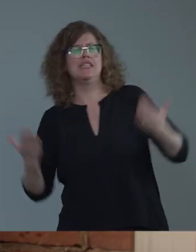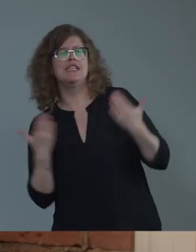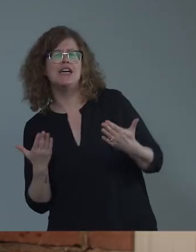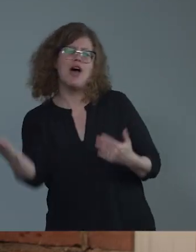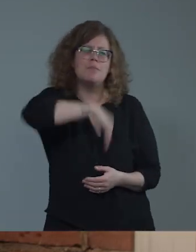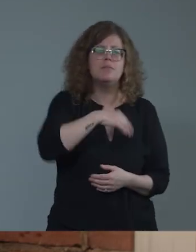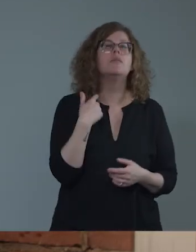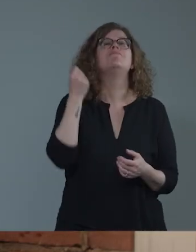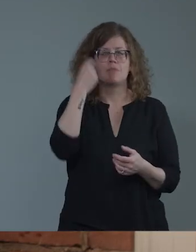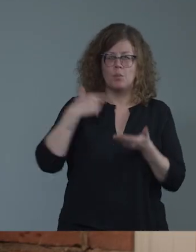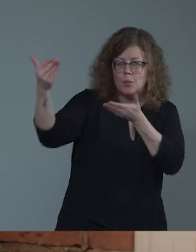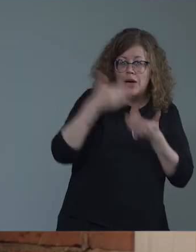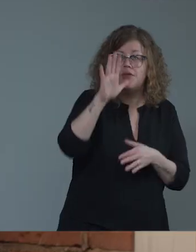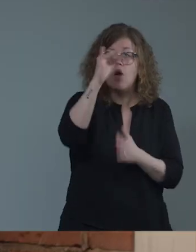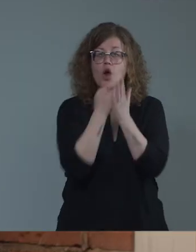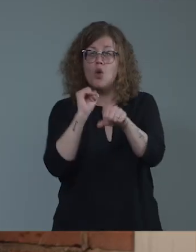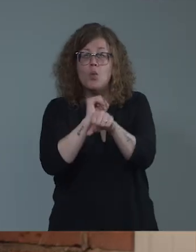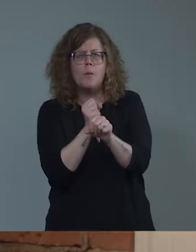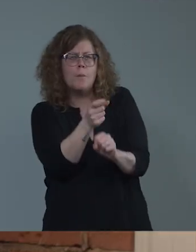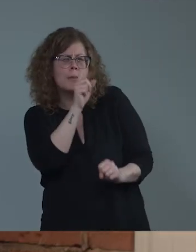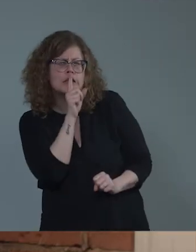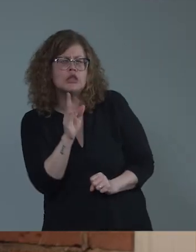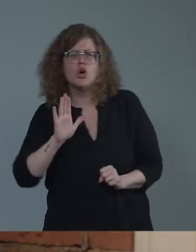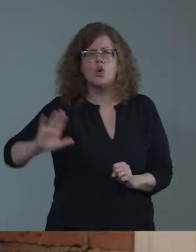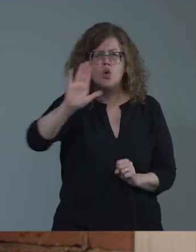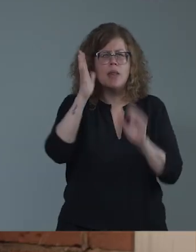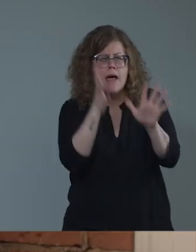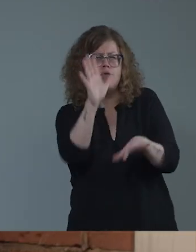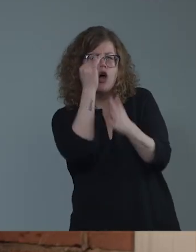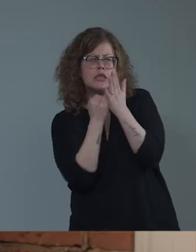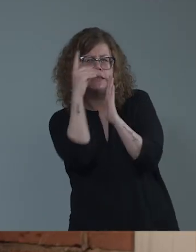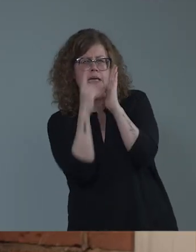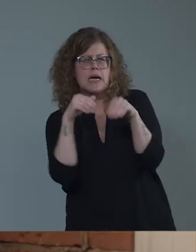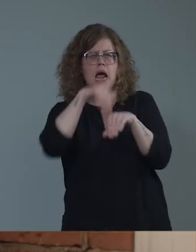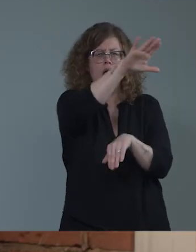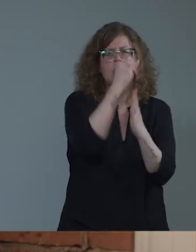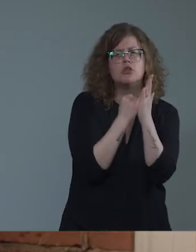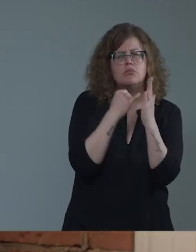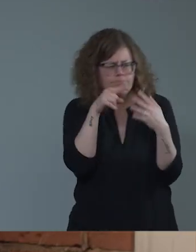the parameters around that are things like where it goes, what materials might be allowed here,